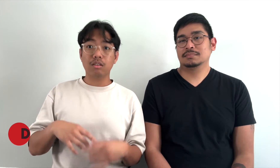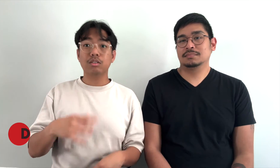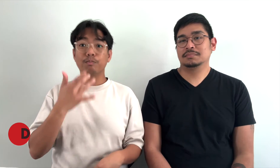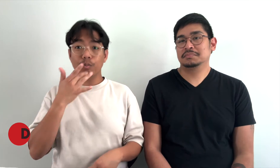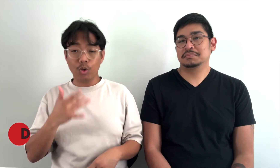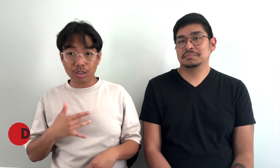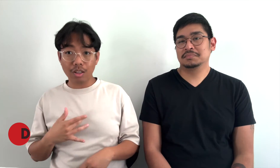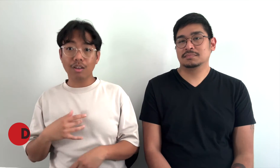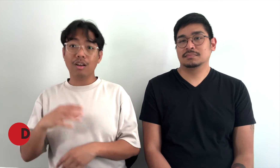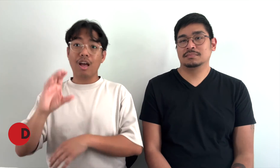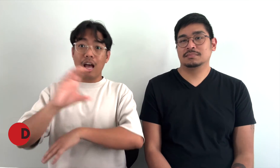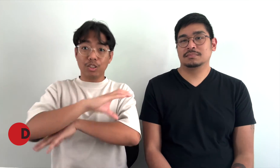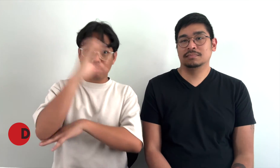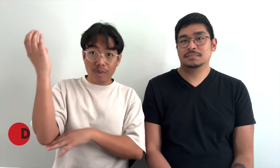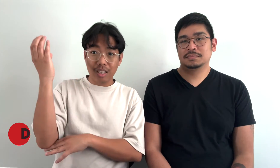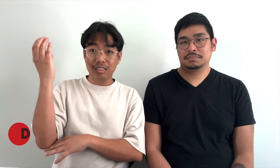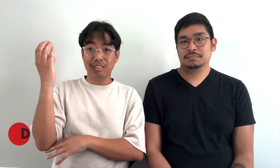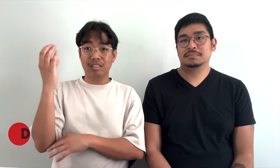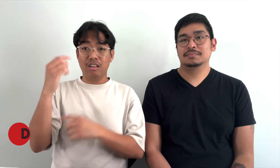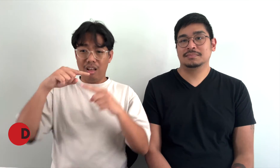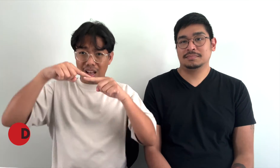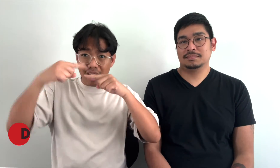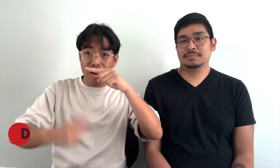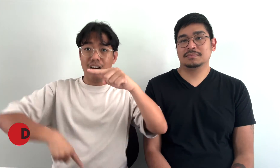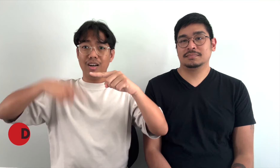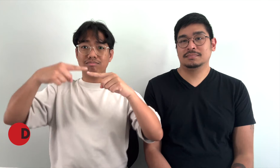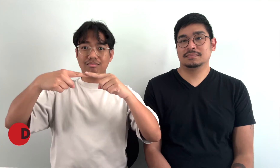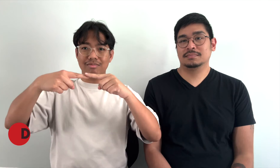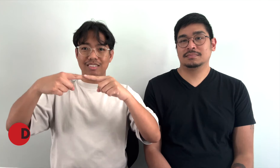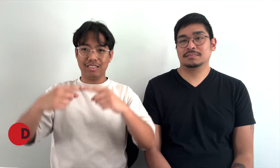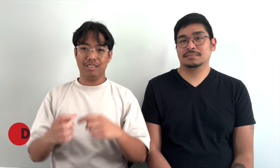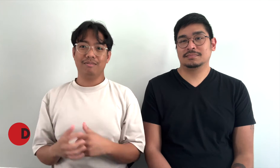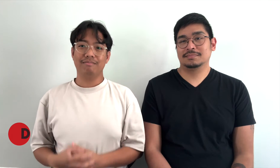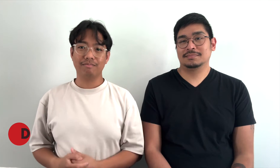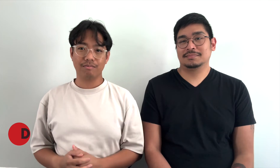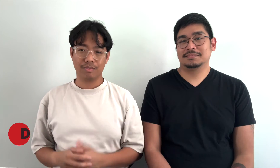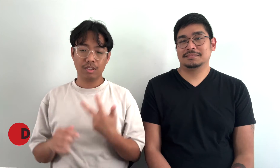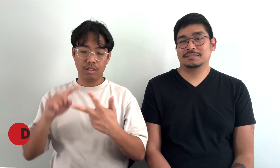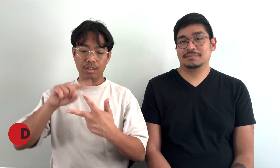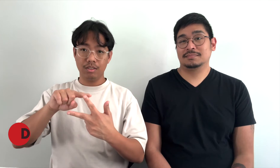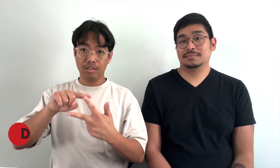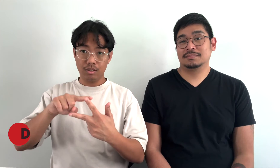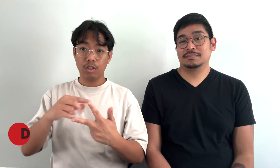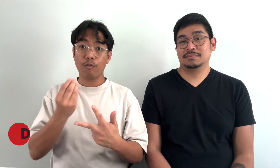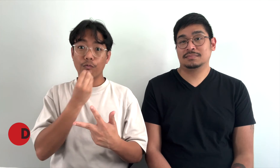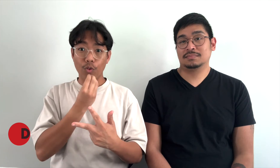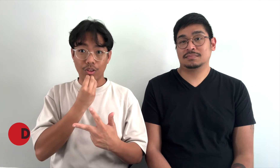on holidays, birthdays and Christmas year around... secondly, Food.